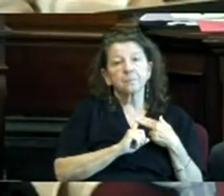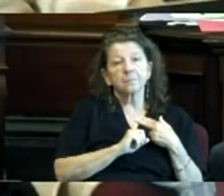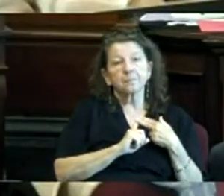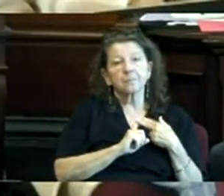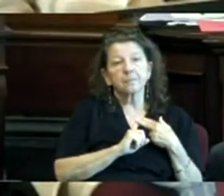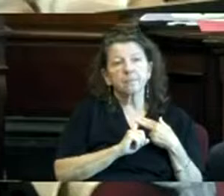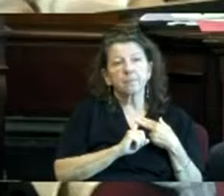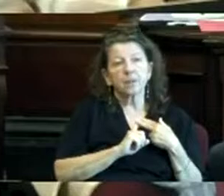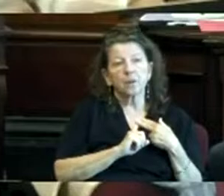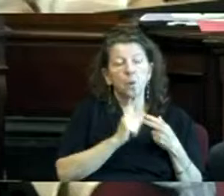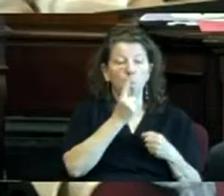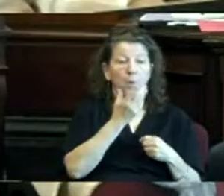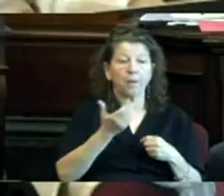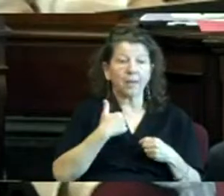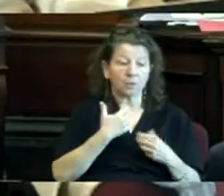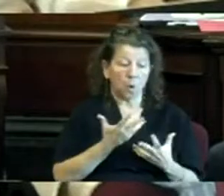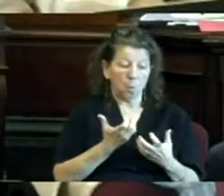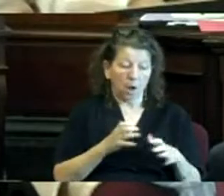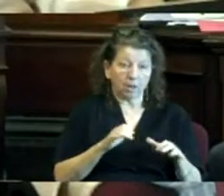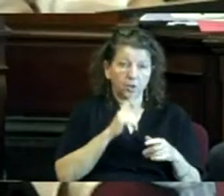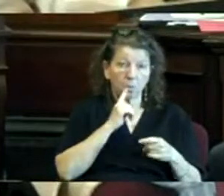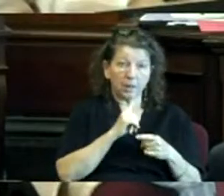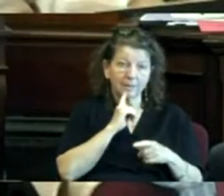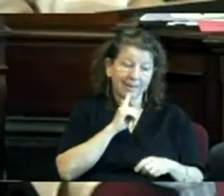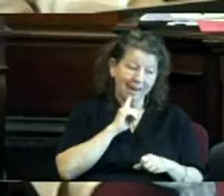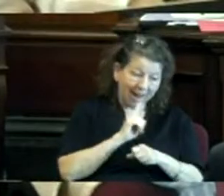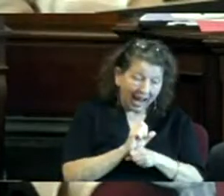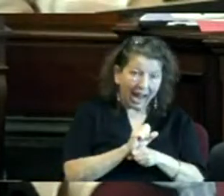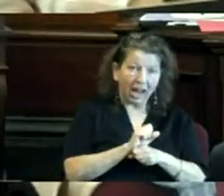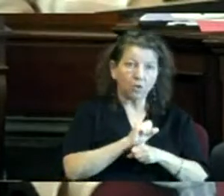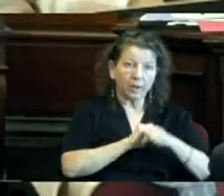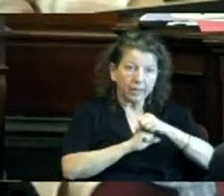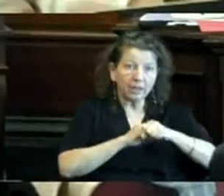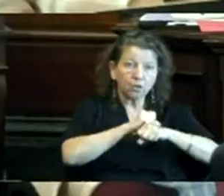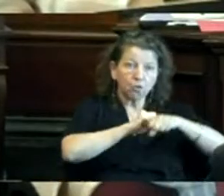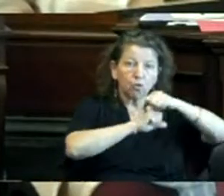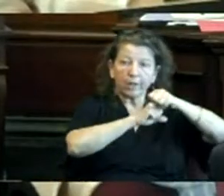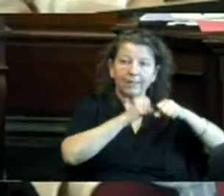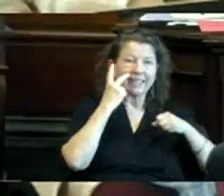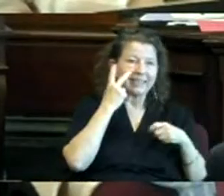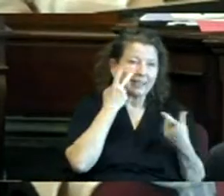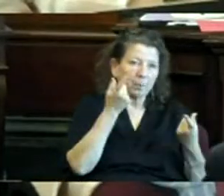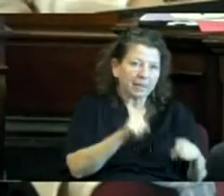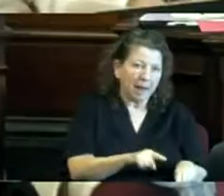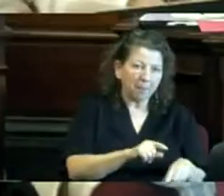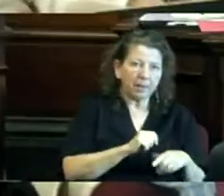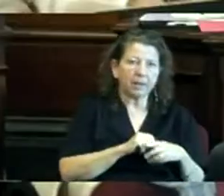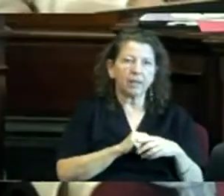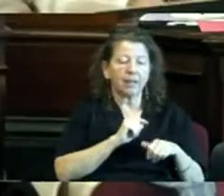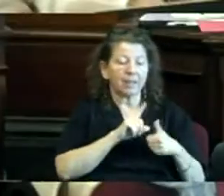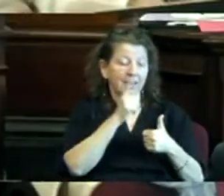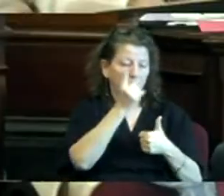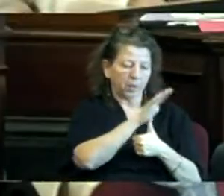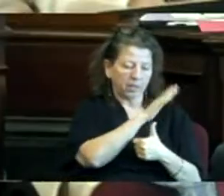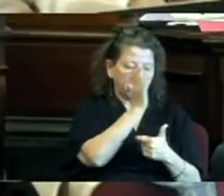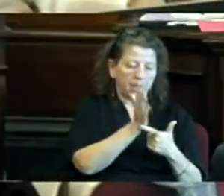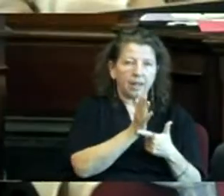estimates for all of these projects, but one of the things we're anxious to do is to get